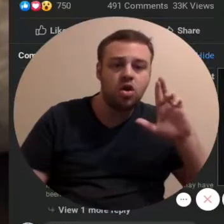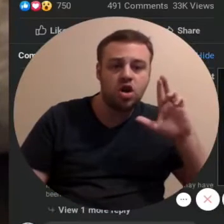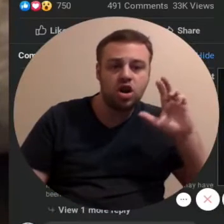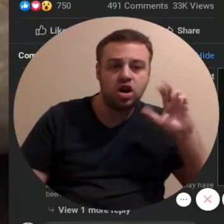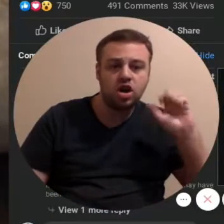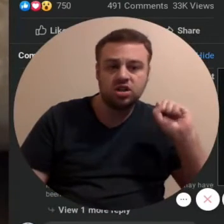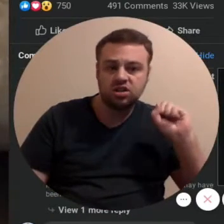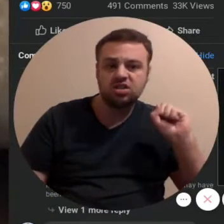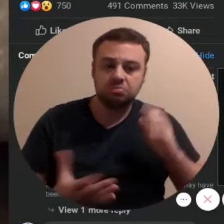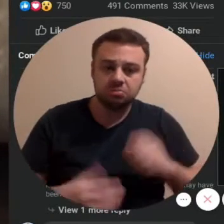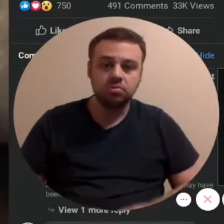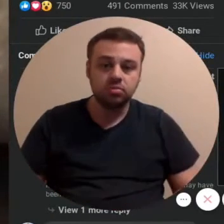Janice: Julie, what do you think?